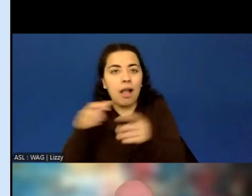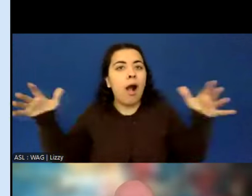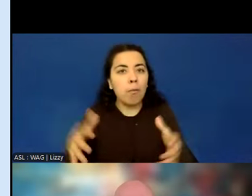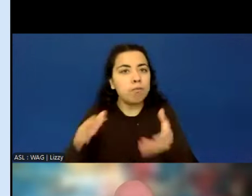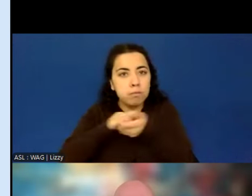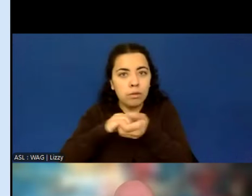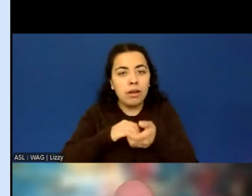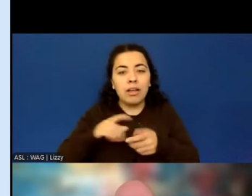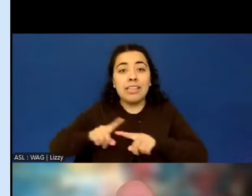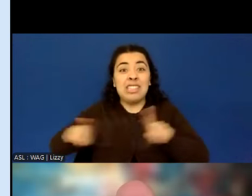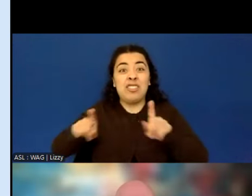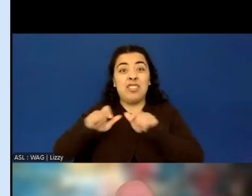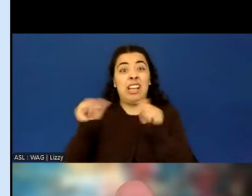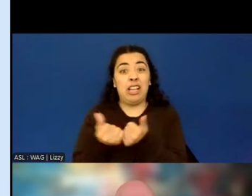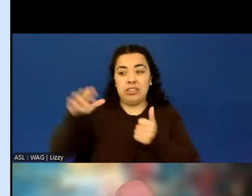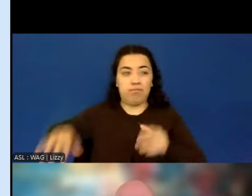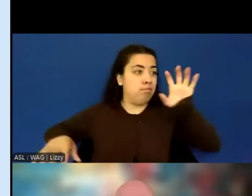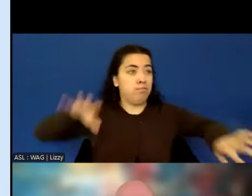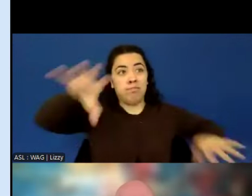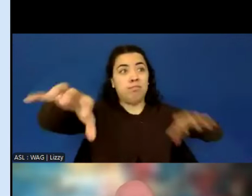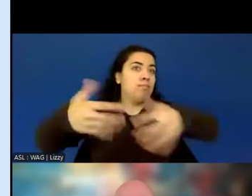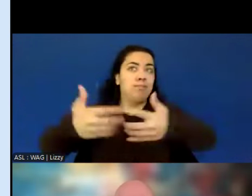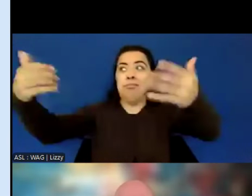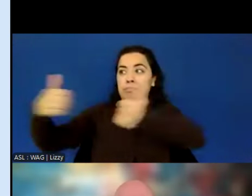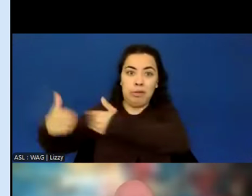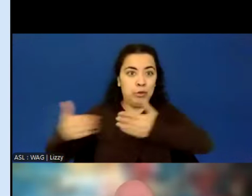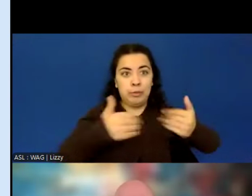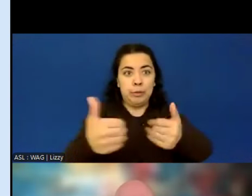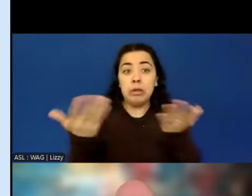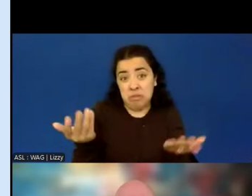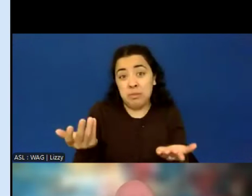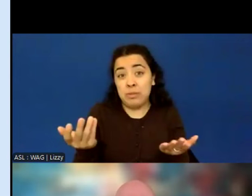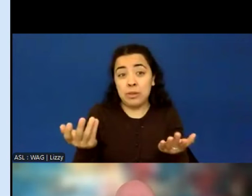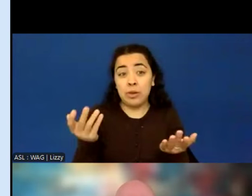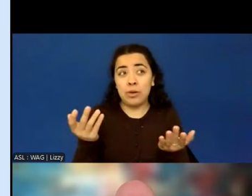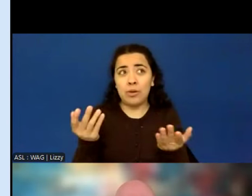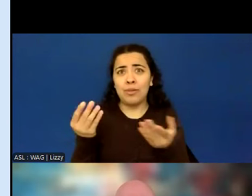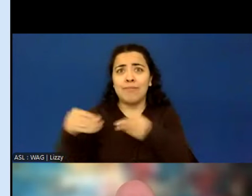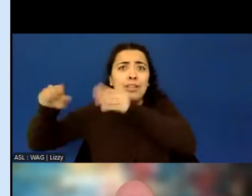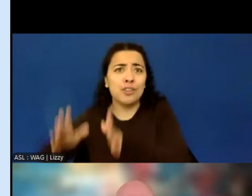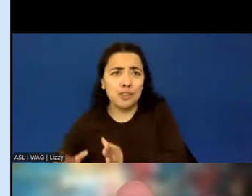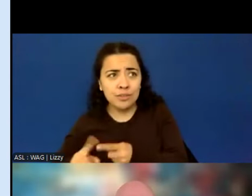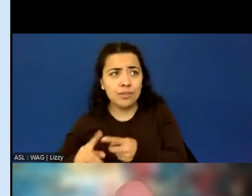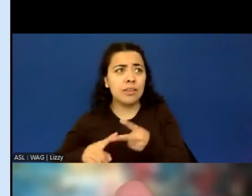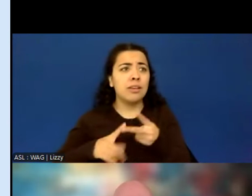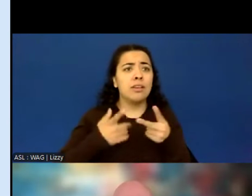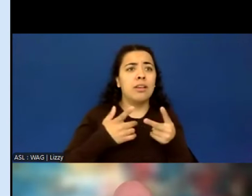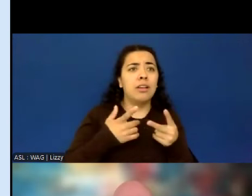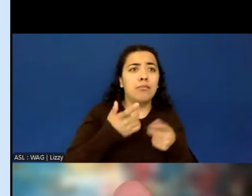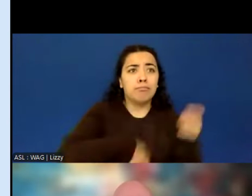multiple different agencies. So, there were vendors and they were also changing frequently.